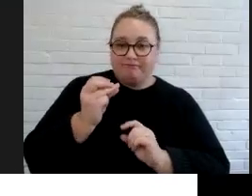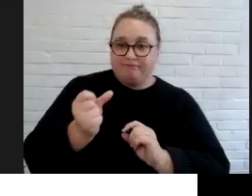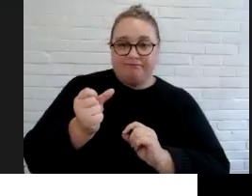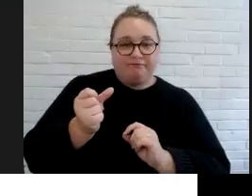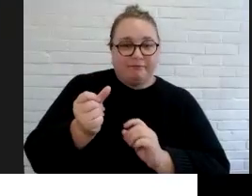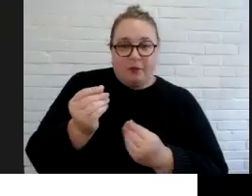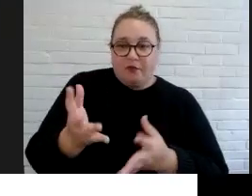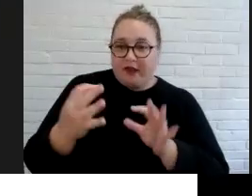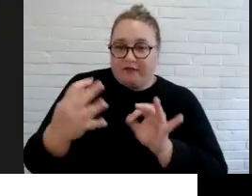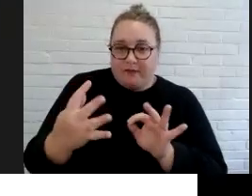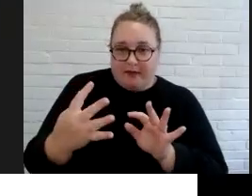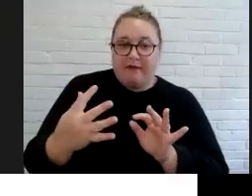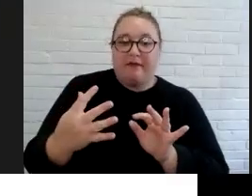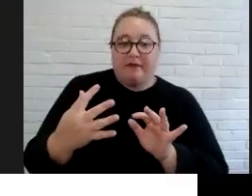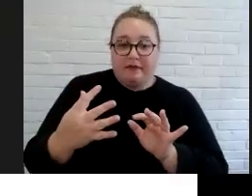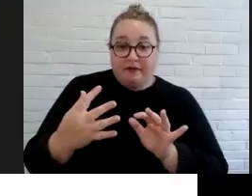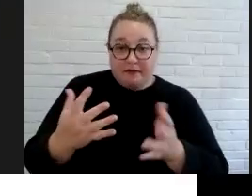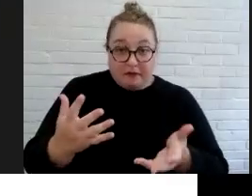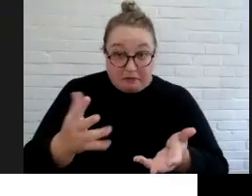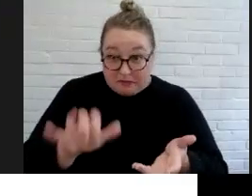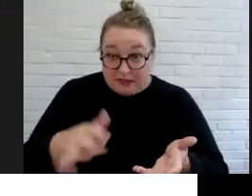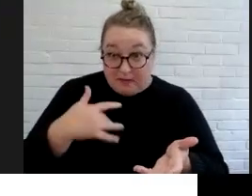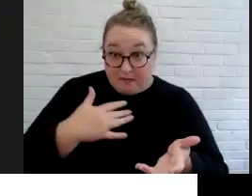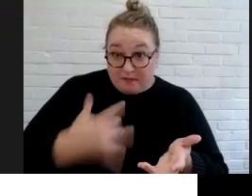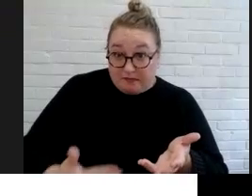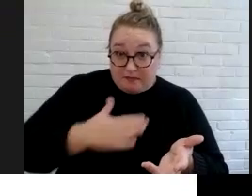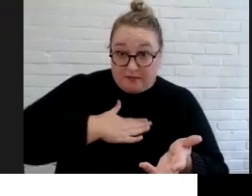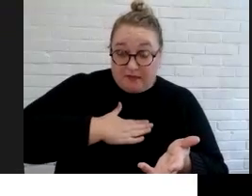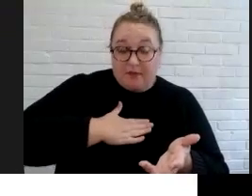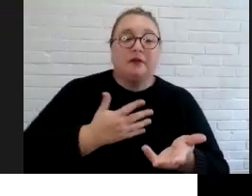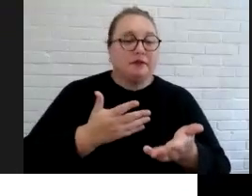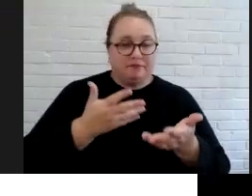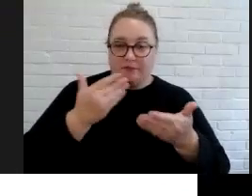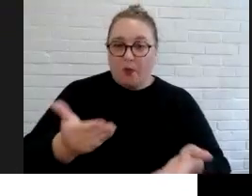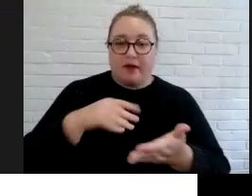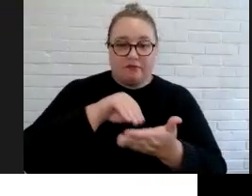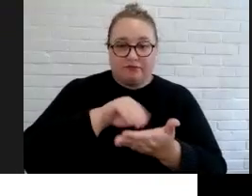that information in my communication plan. Like expect, you know, personalized responses,